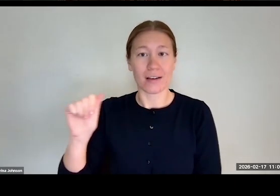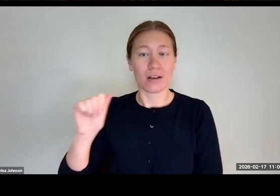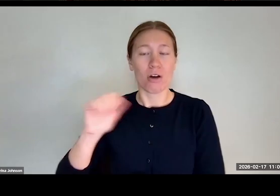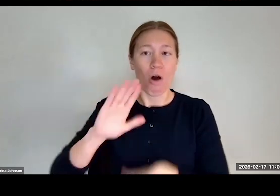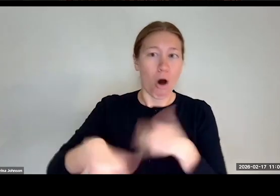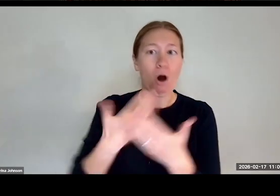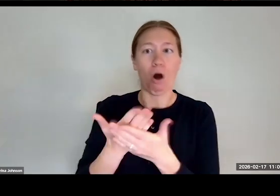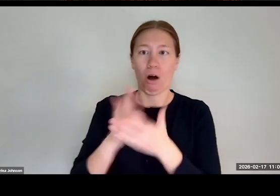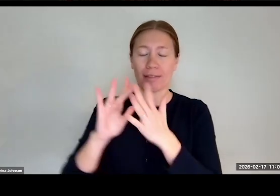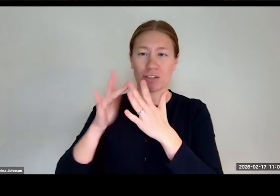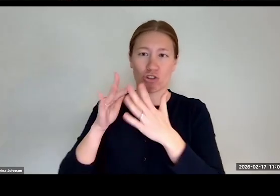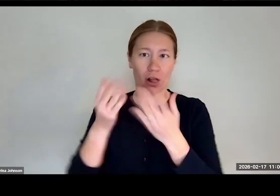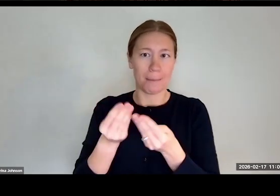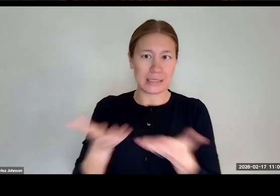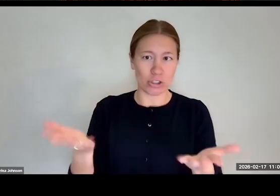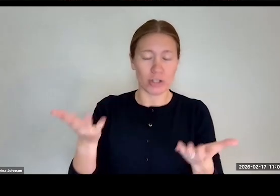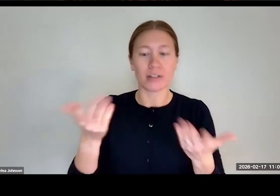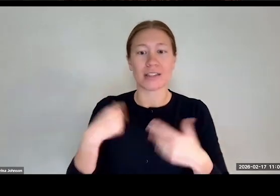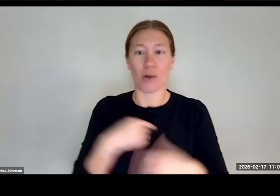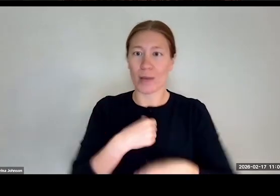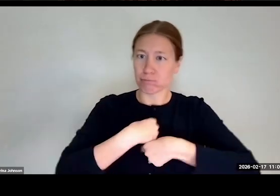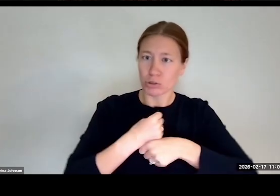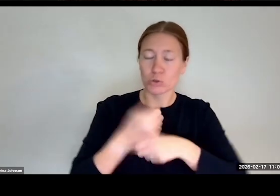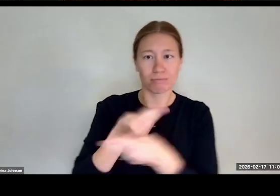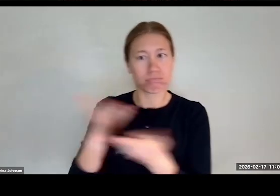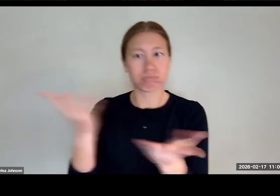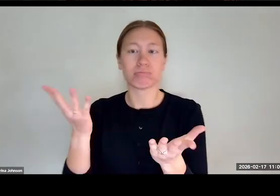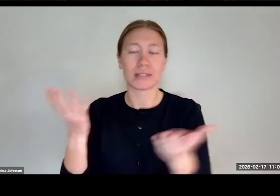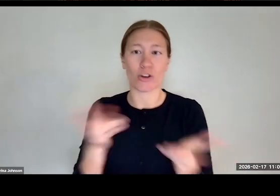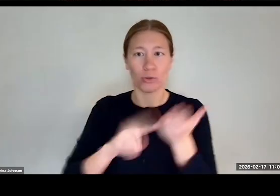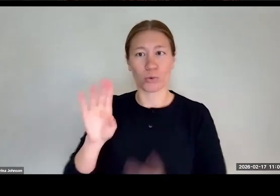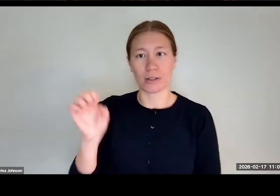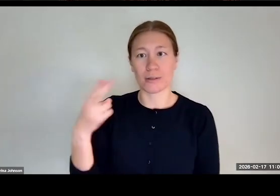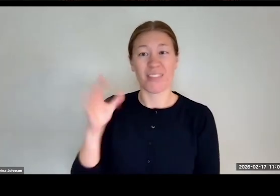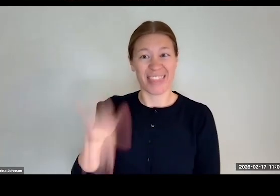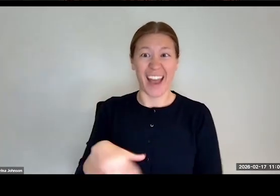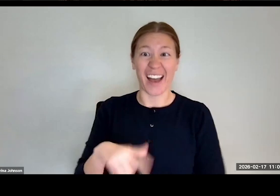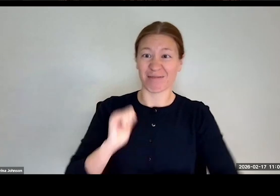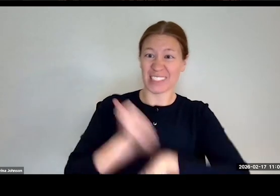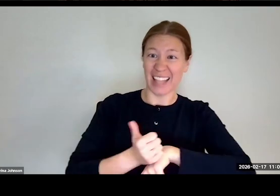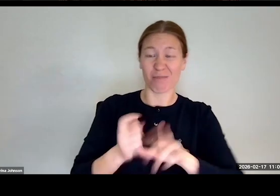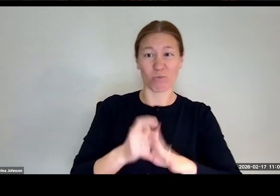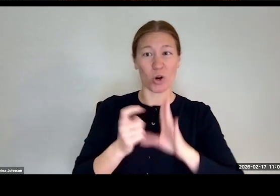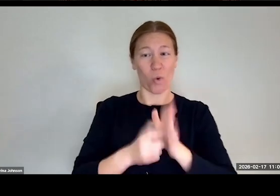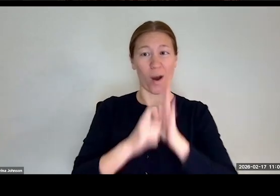that we produce and distribute at the university. So that comes into force on April 24th, 2026.